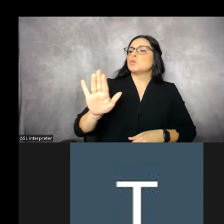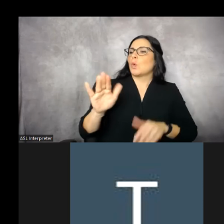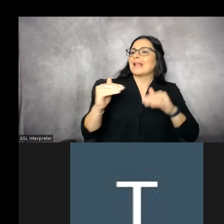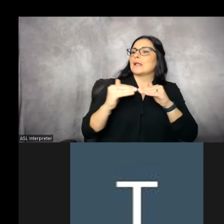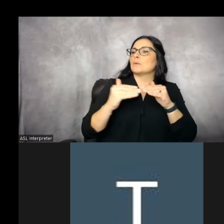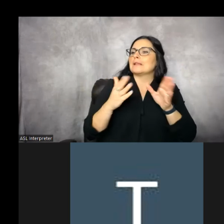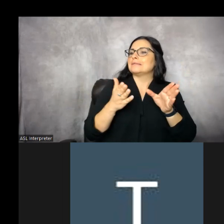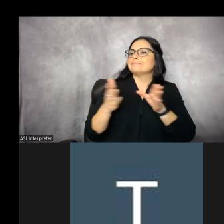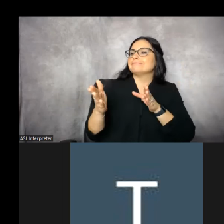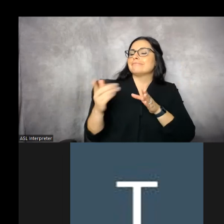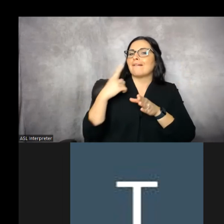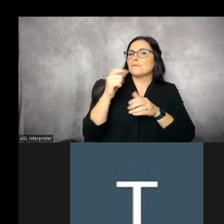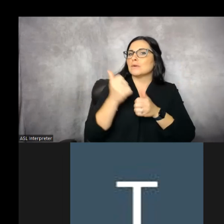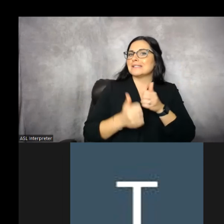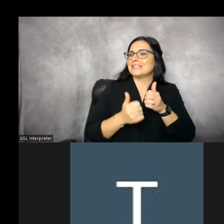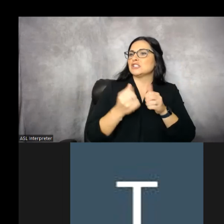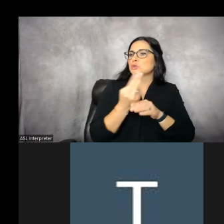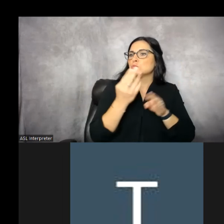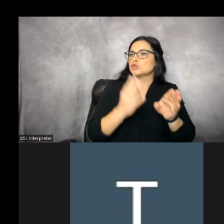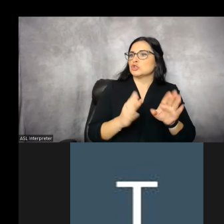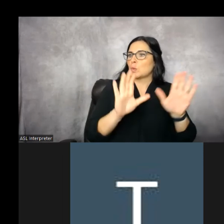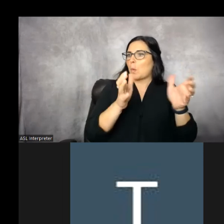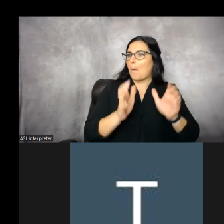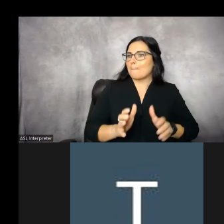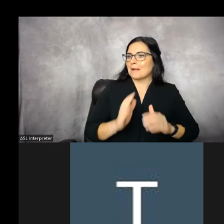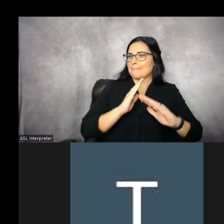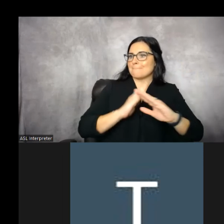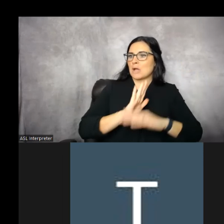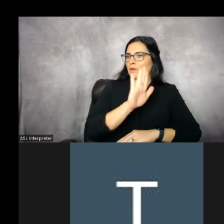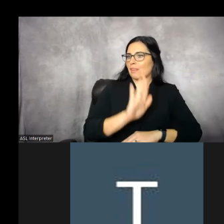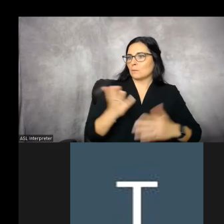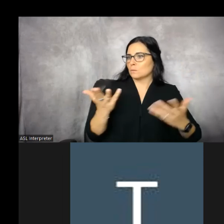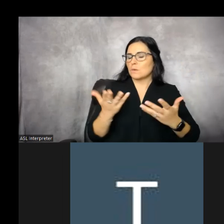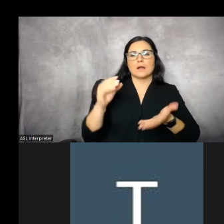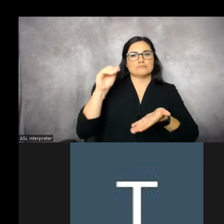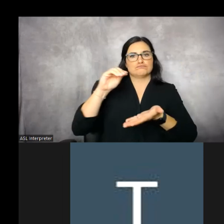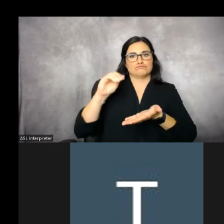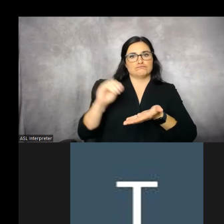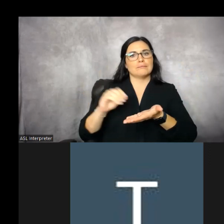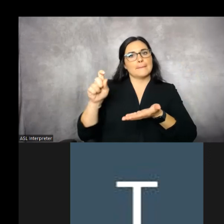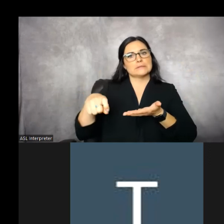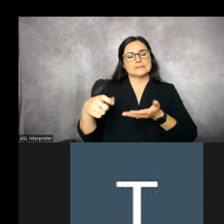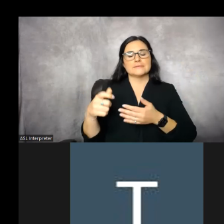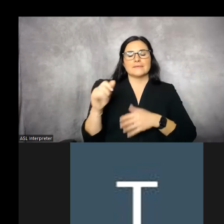for each affected user group? And what are the barriers that it addresses?